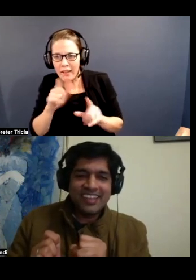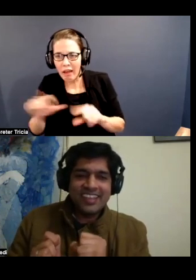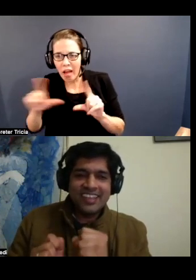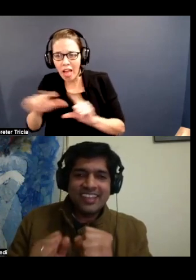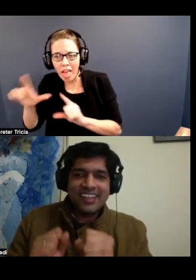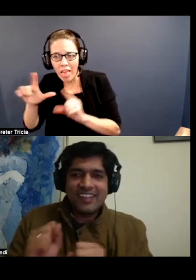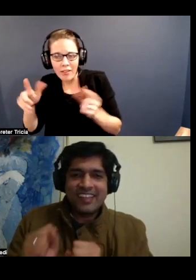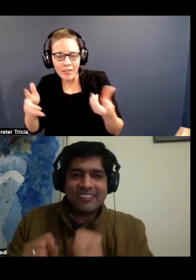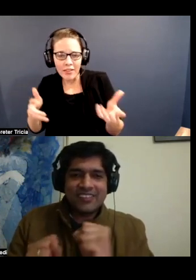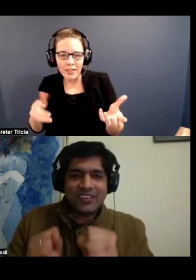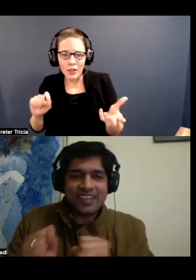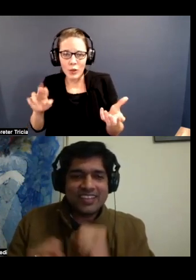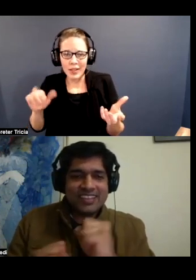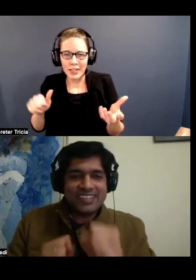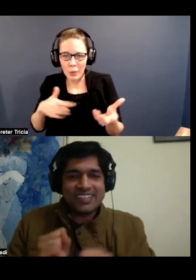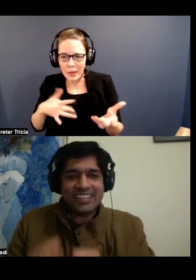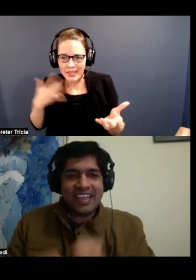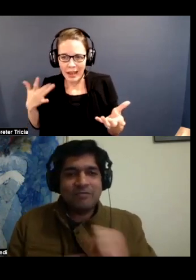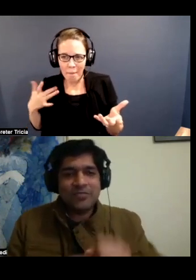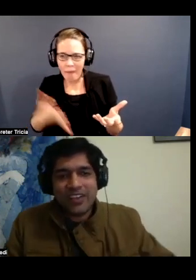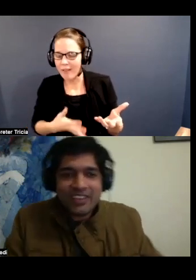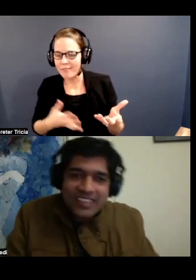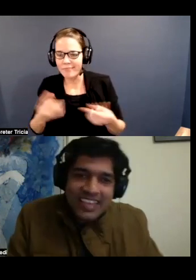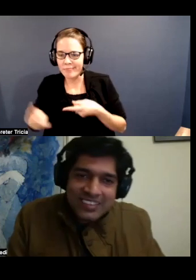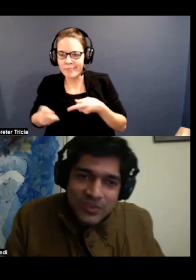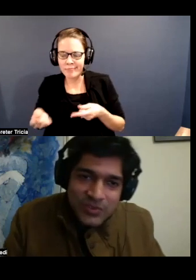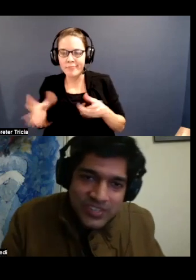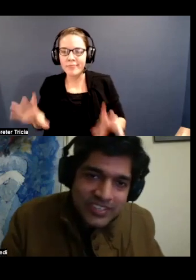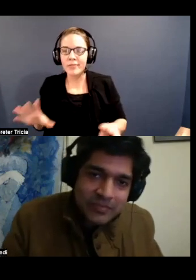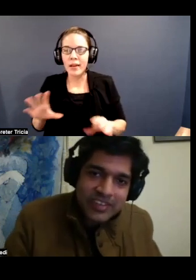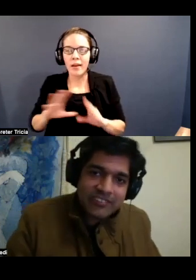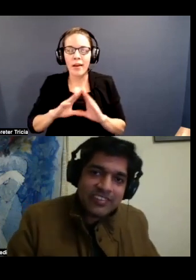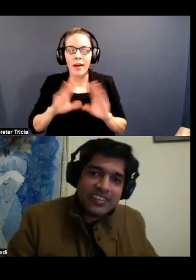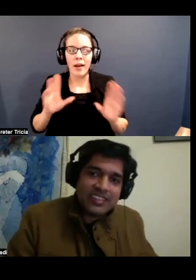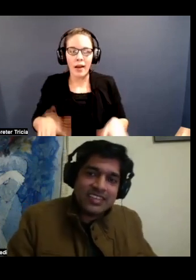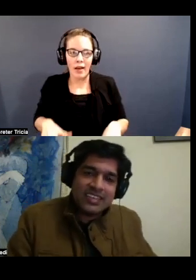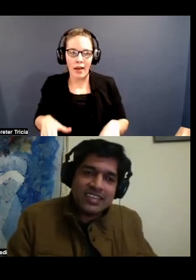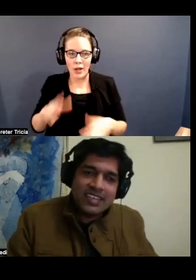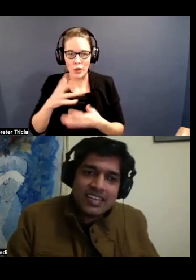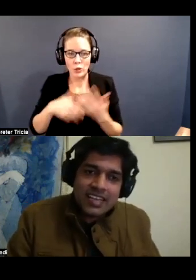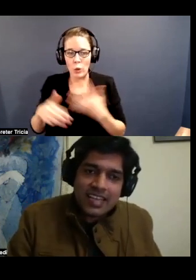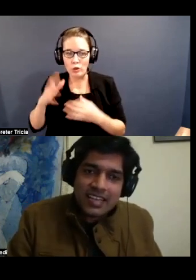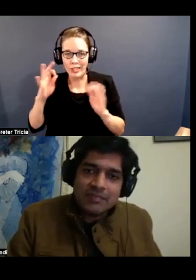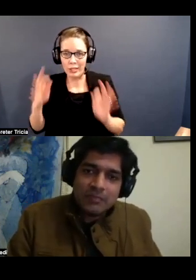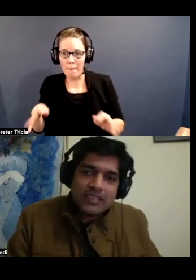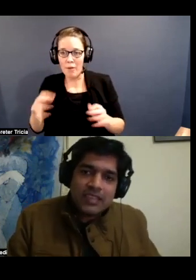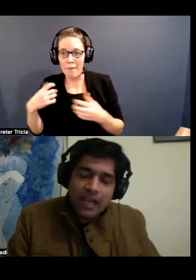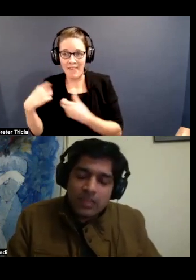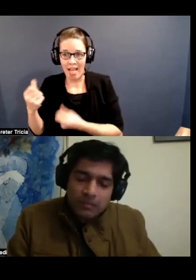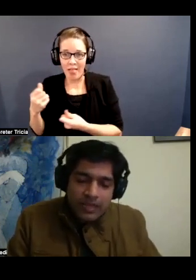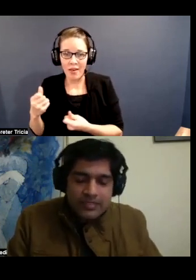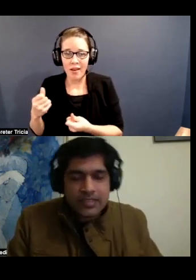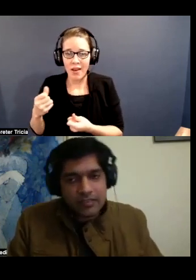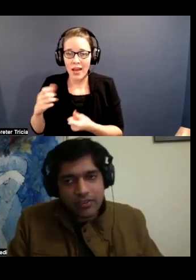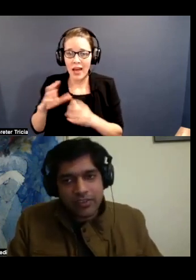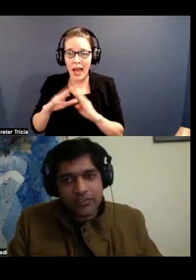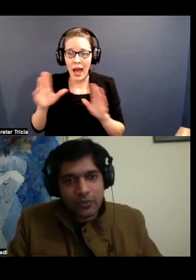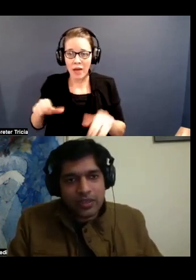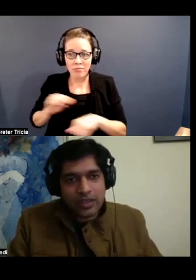So housing as a social determinant of health. Housing plays a significant role